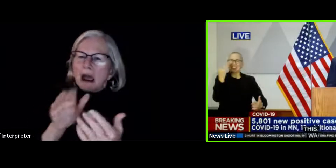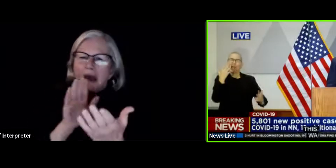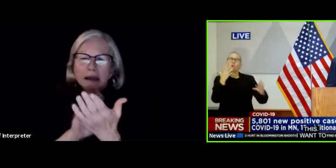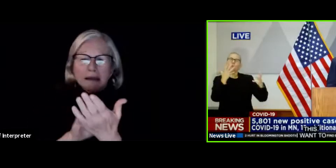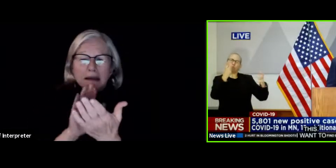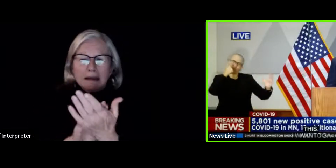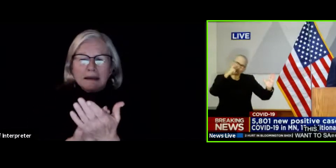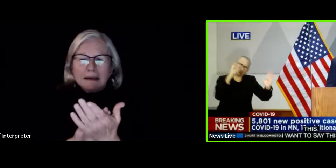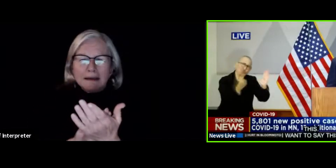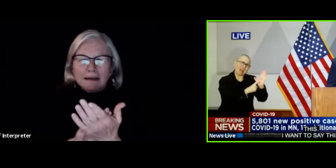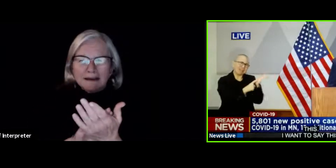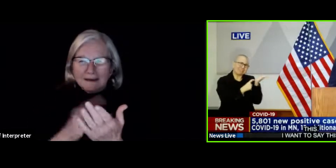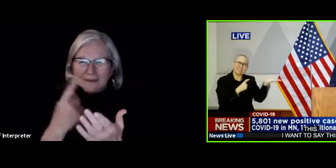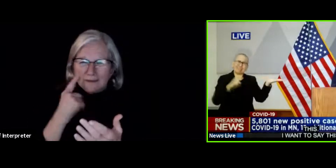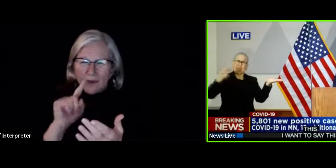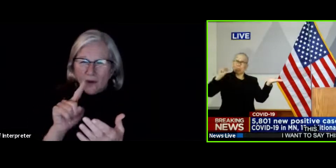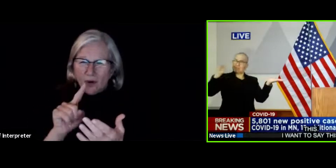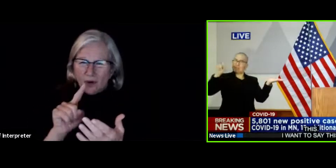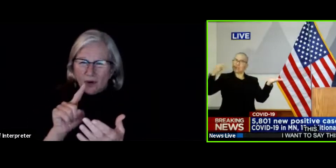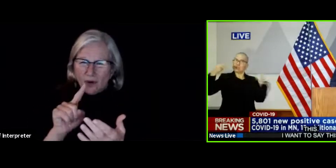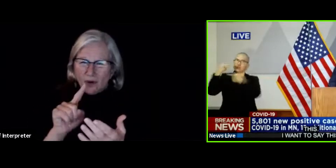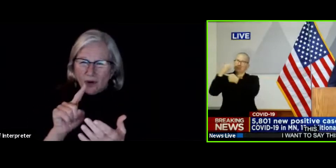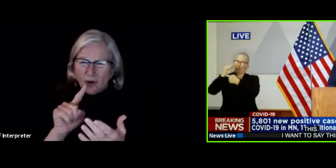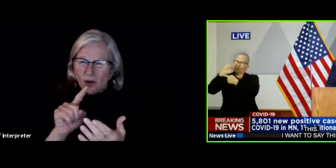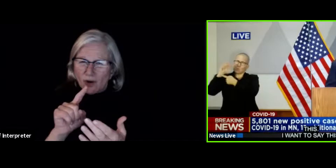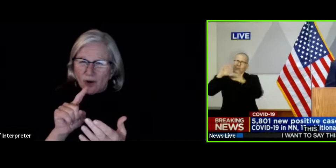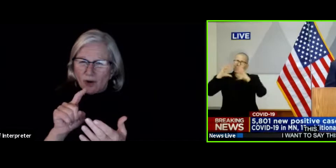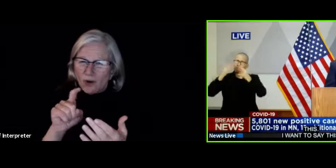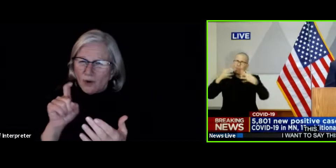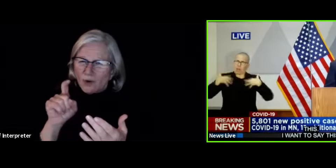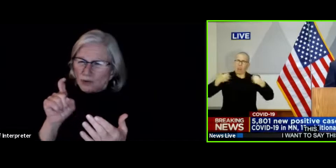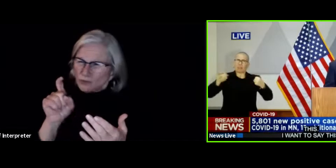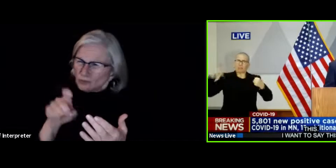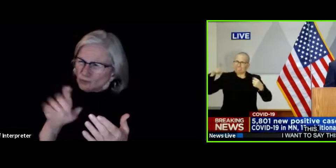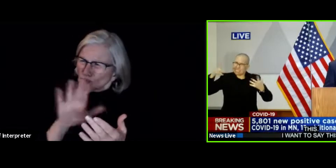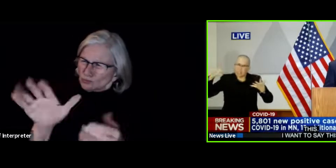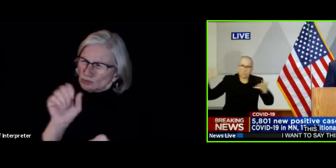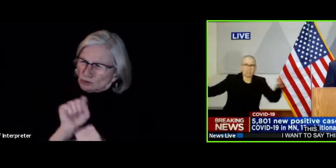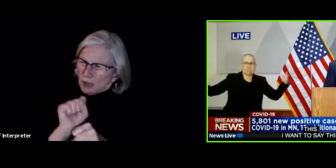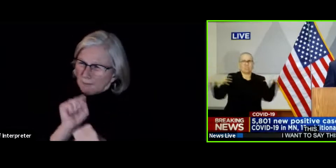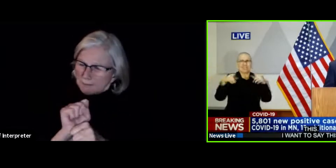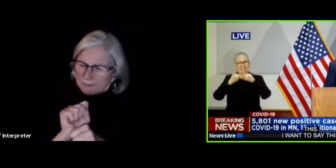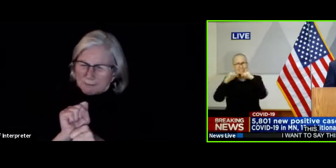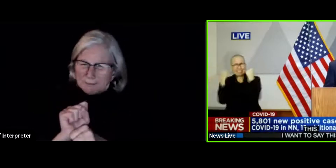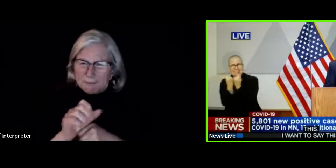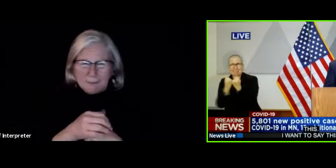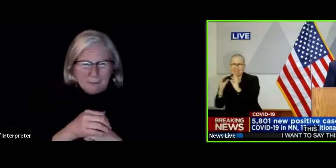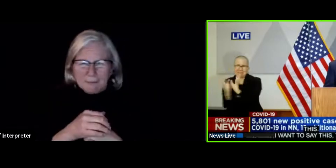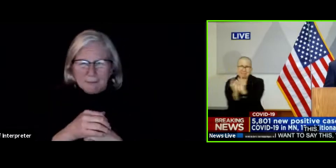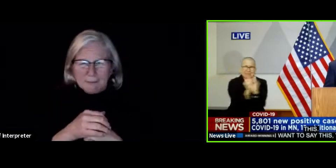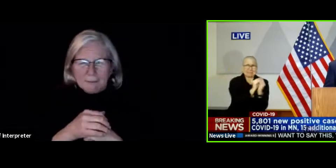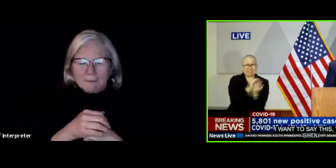HEALTH AND THE FOLKS WHO PUTS THE DATA TOGETHER, MINNESOTA HAS BEEN CONSISTENTLY RECOGNIZED AS BEING THE STATE WITH THE